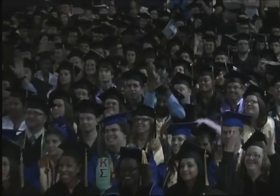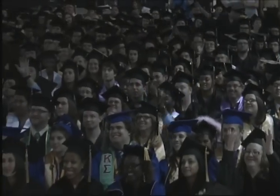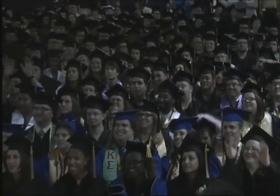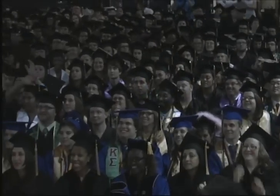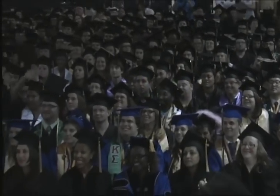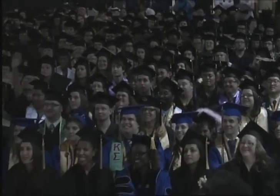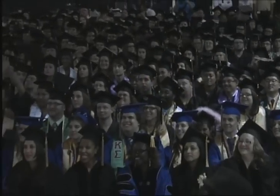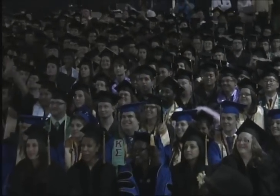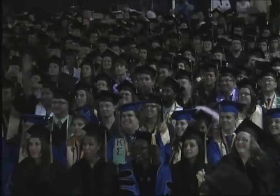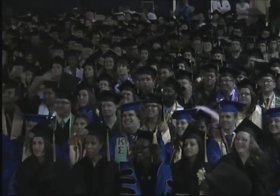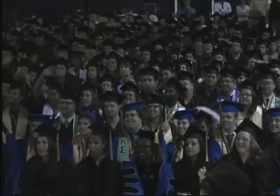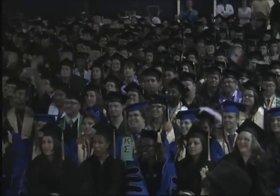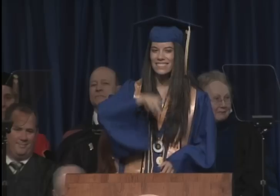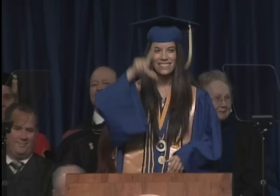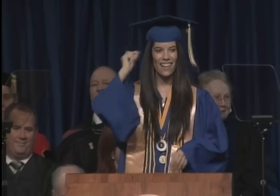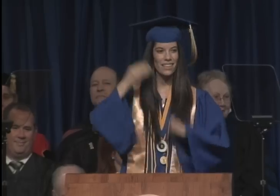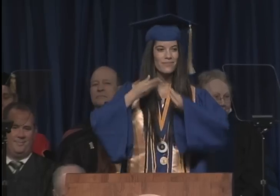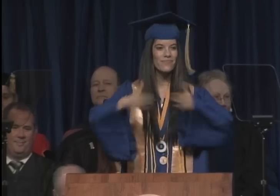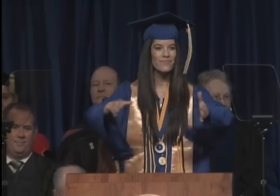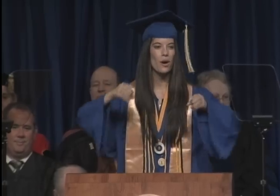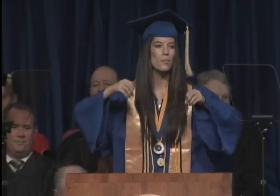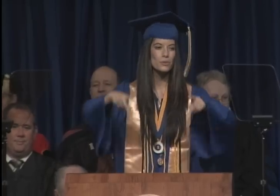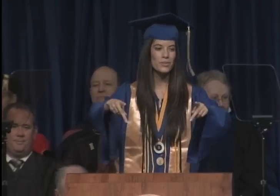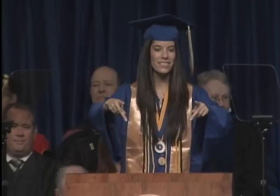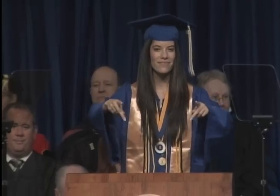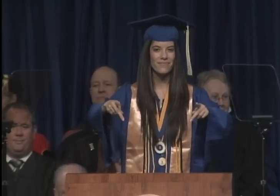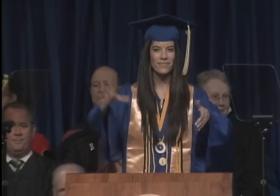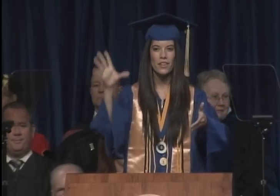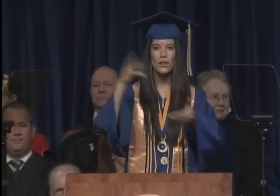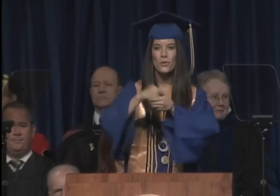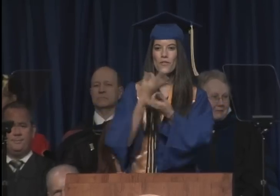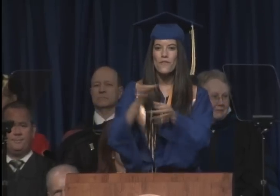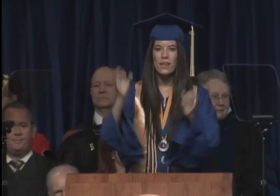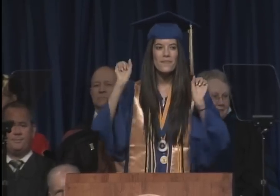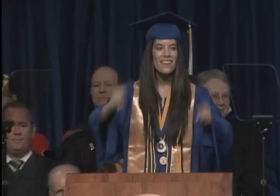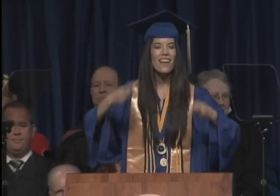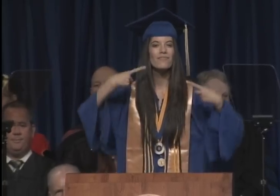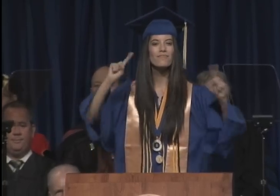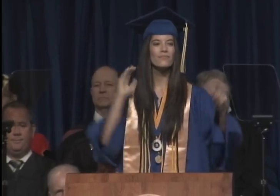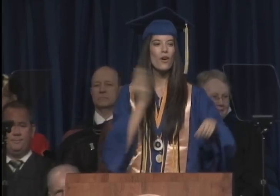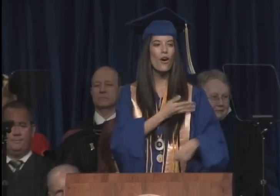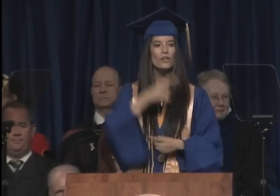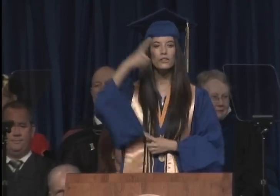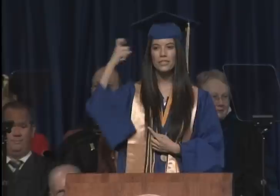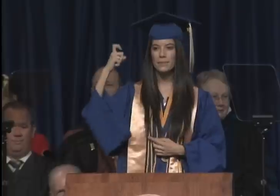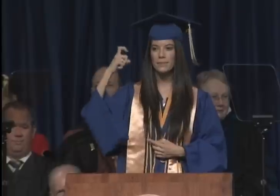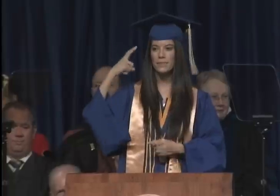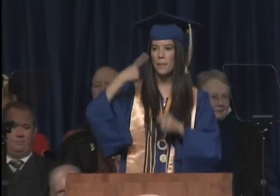For many of us Gallaudet has been a gateway to opportunity.